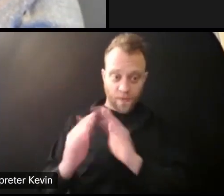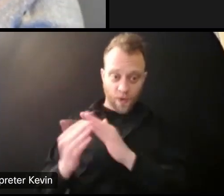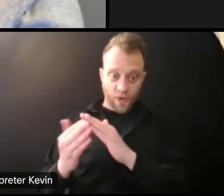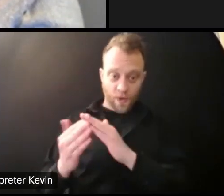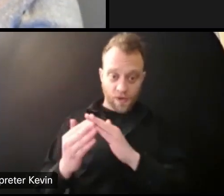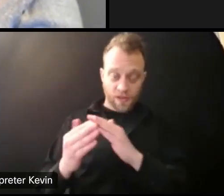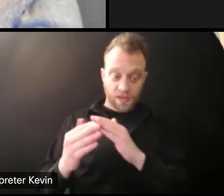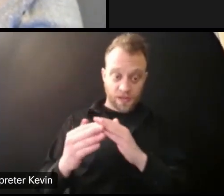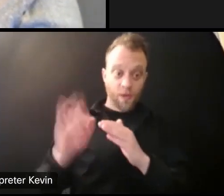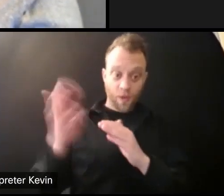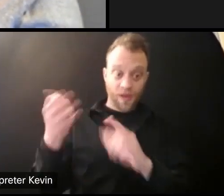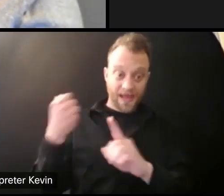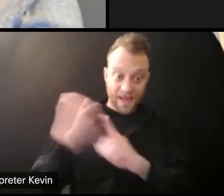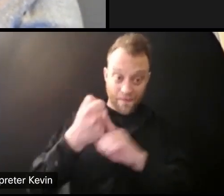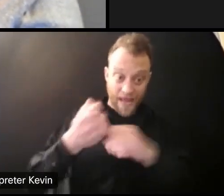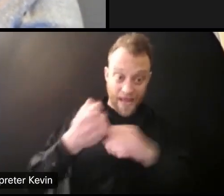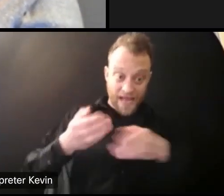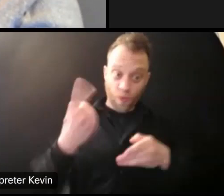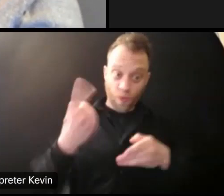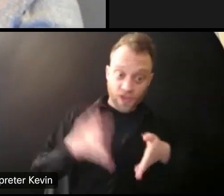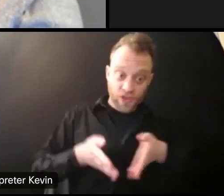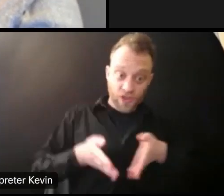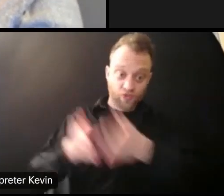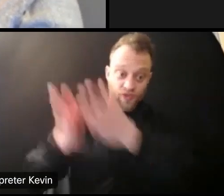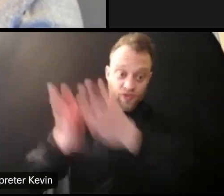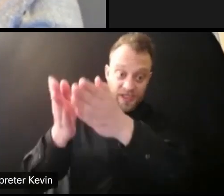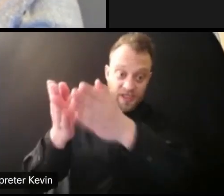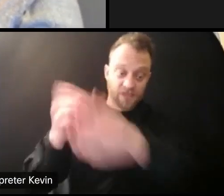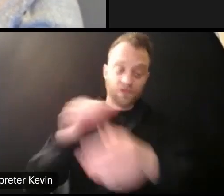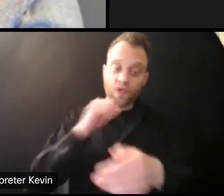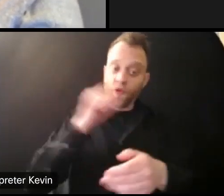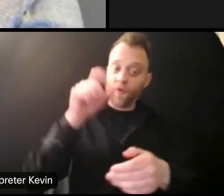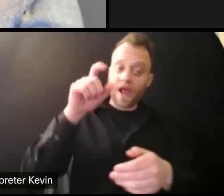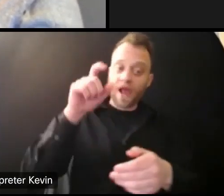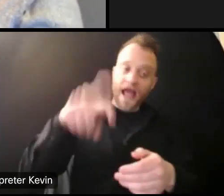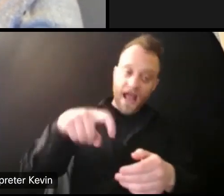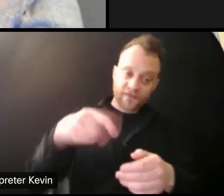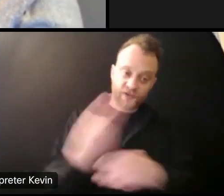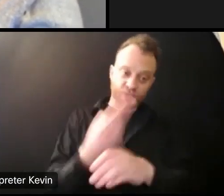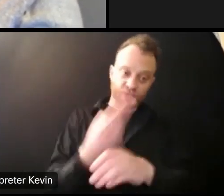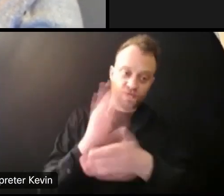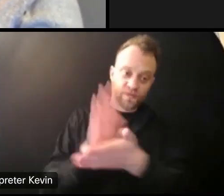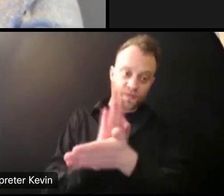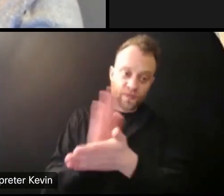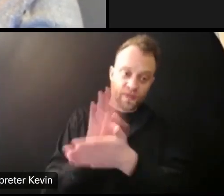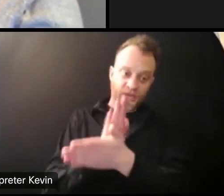entire Single Member District you may want to post flyers or distribute flyers to the doors of the